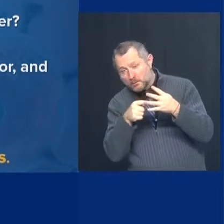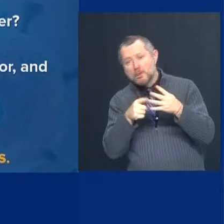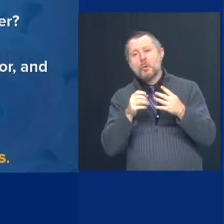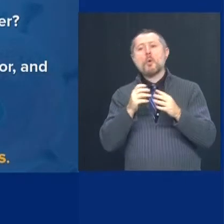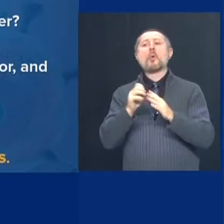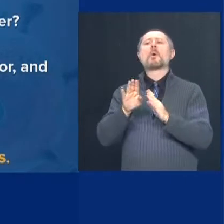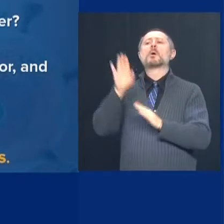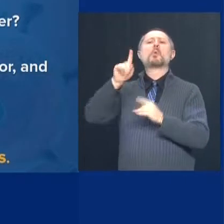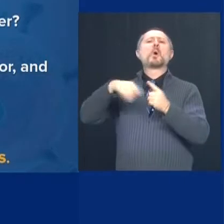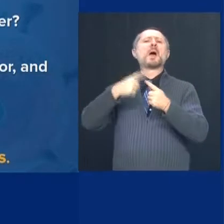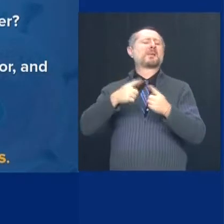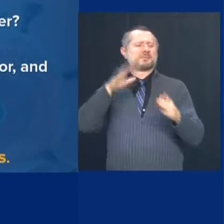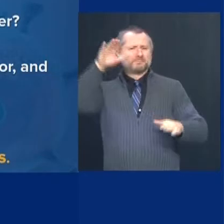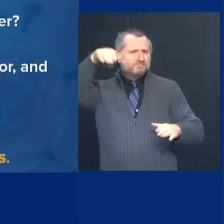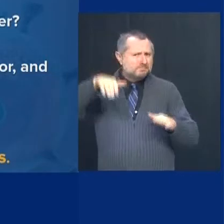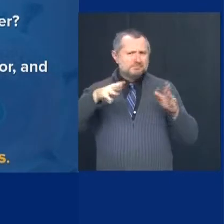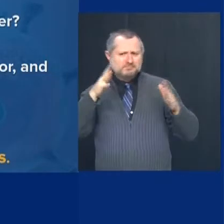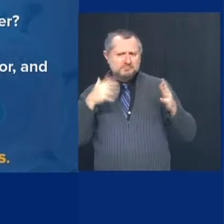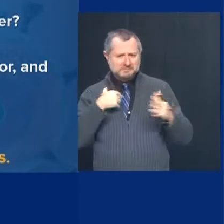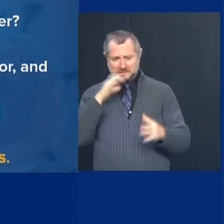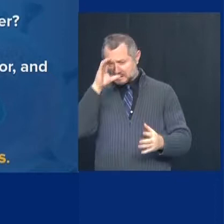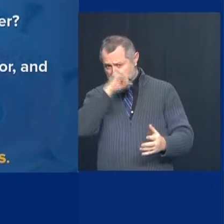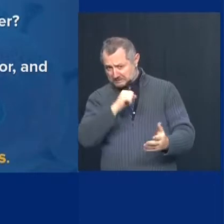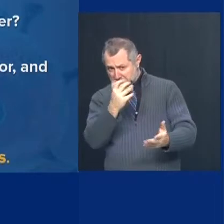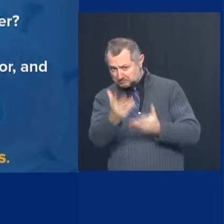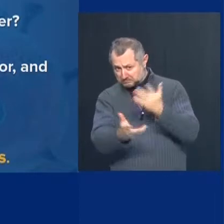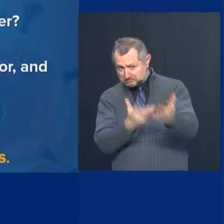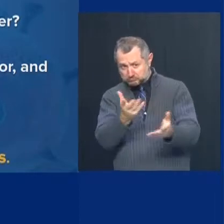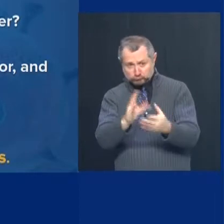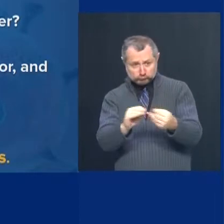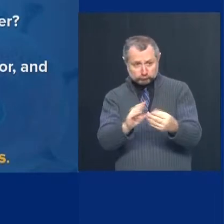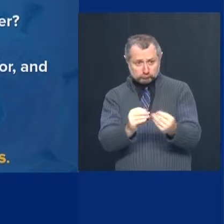A PEAK TO THIS HOLIDAY SPREAD.